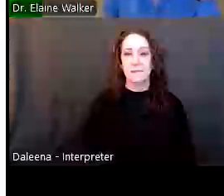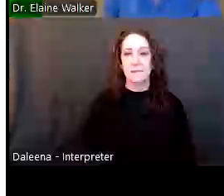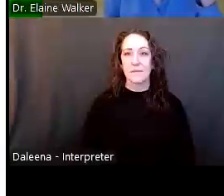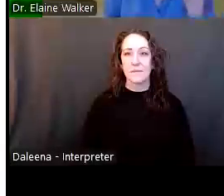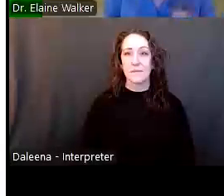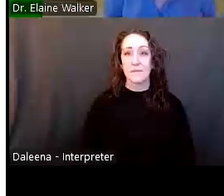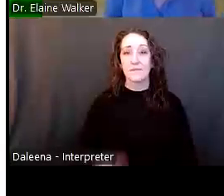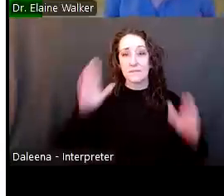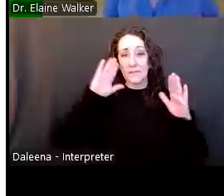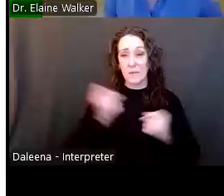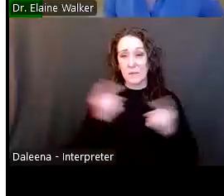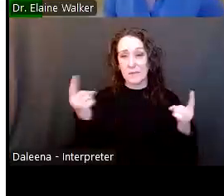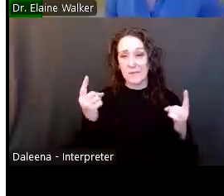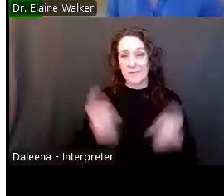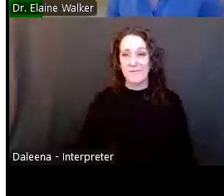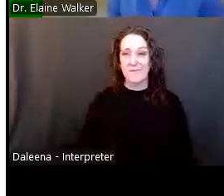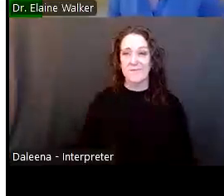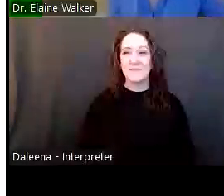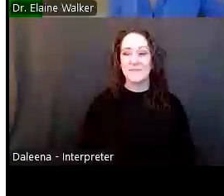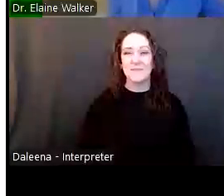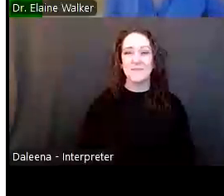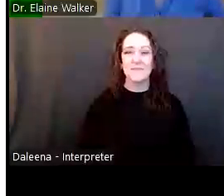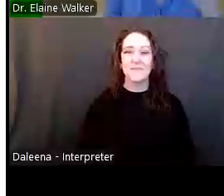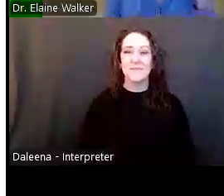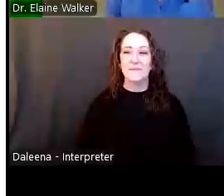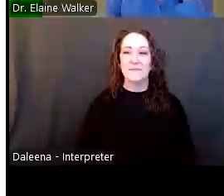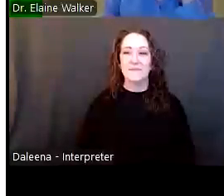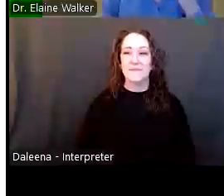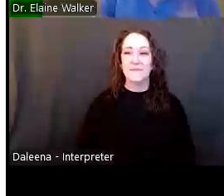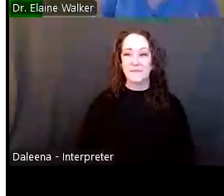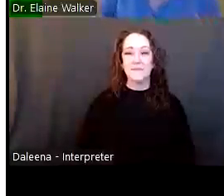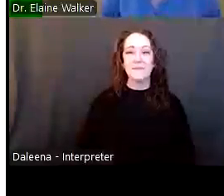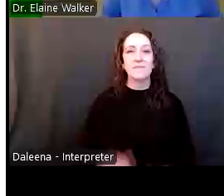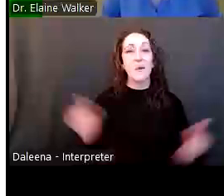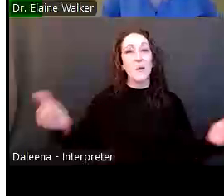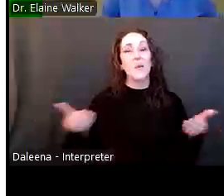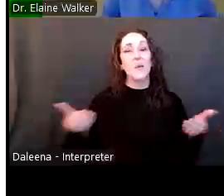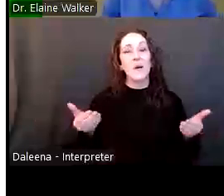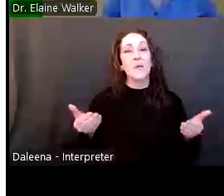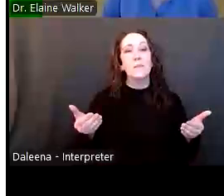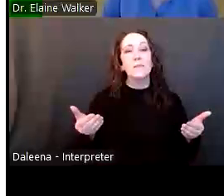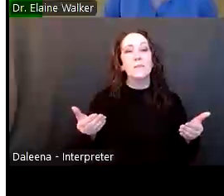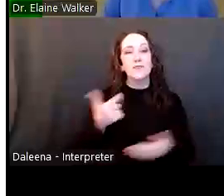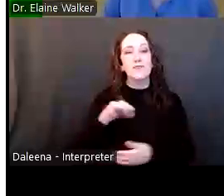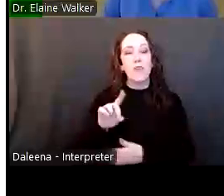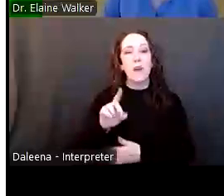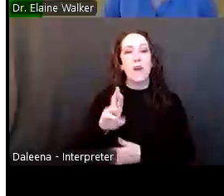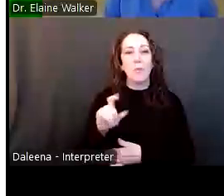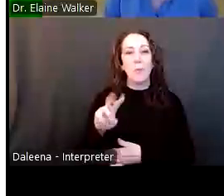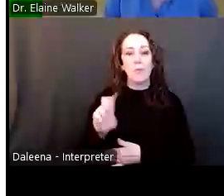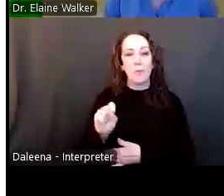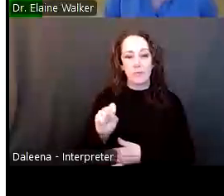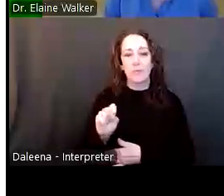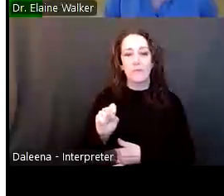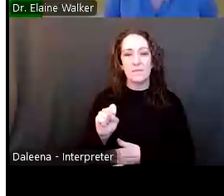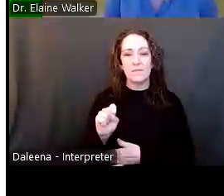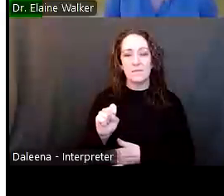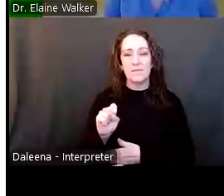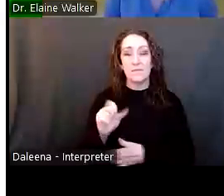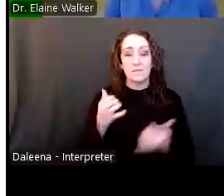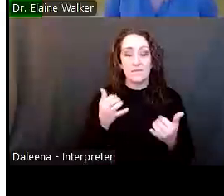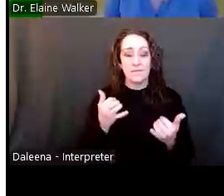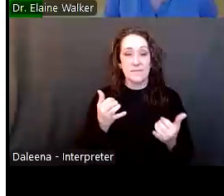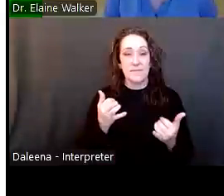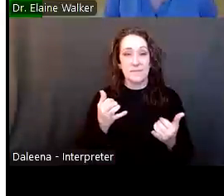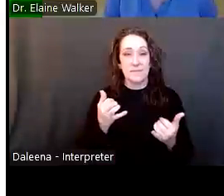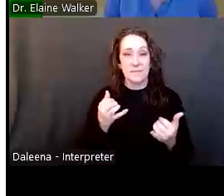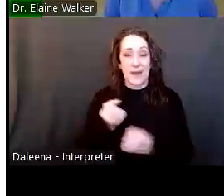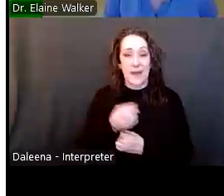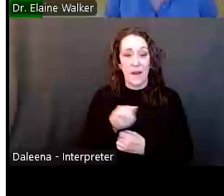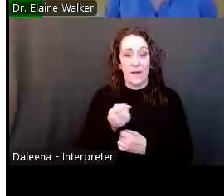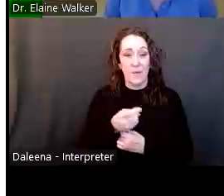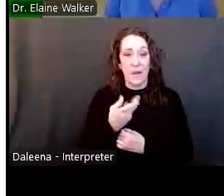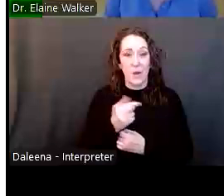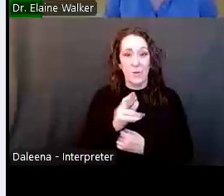everybody Welcome to uh brand rounds and um today is our annual Henry nzala lecture this